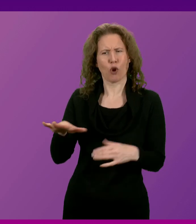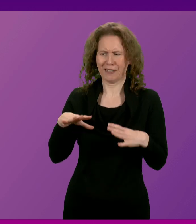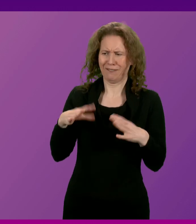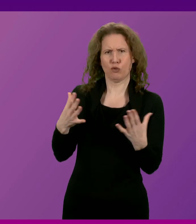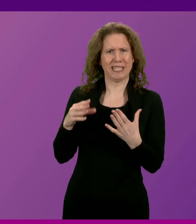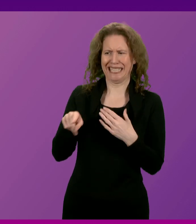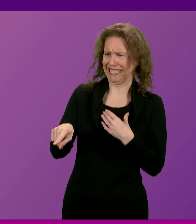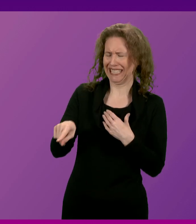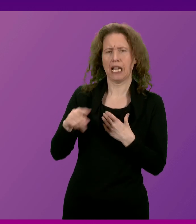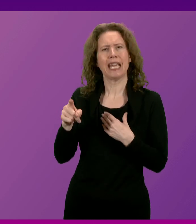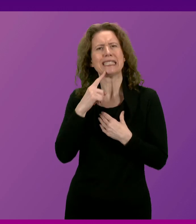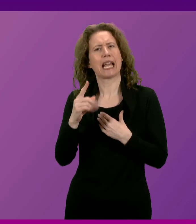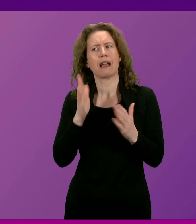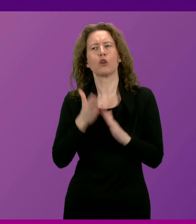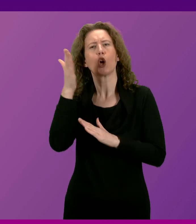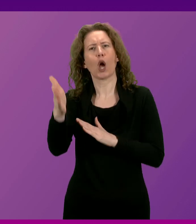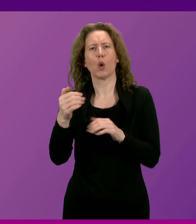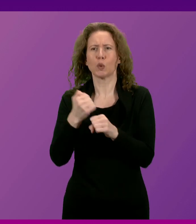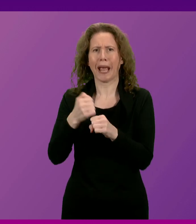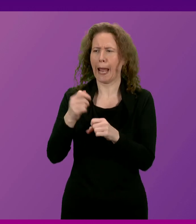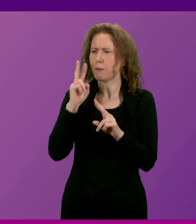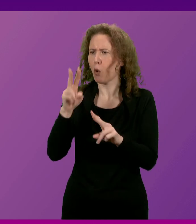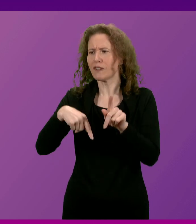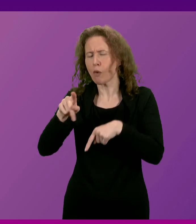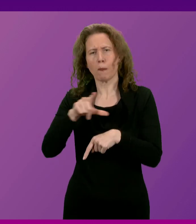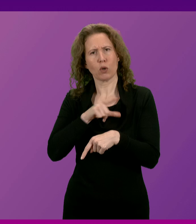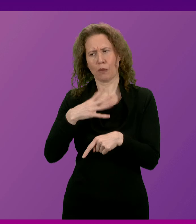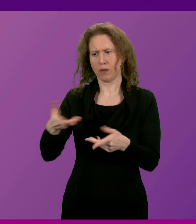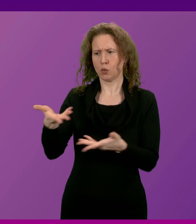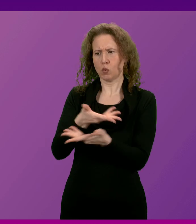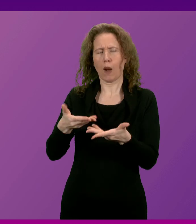claims that he attended those games to discuss “essential ... government